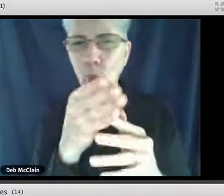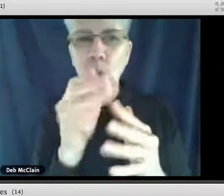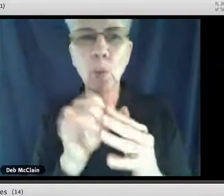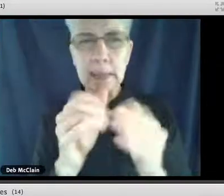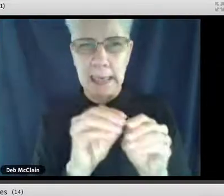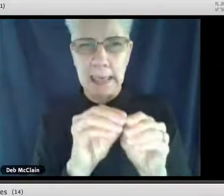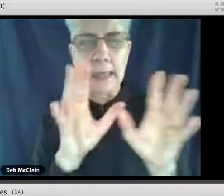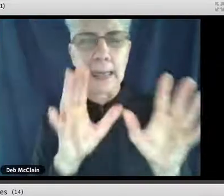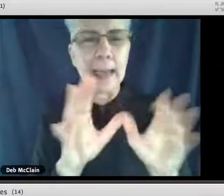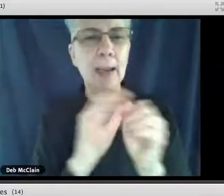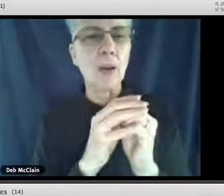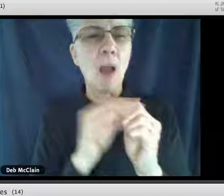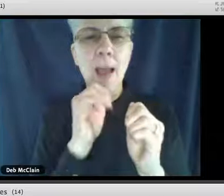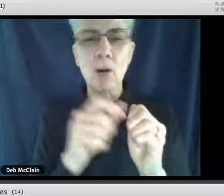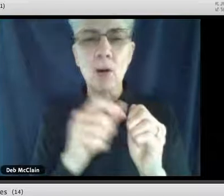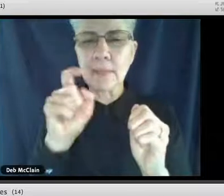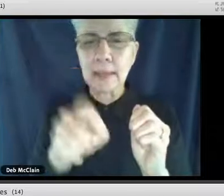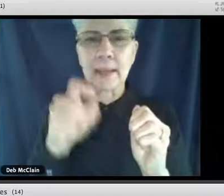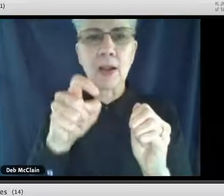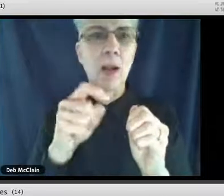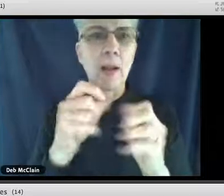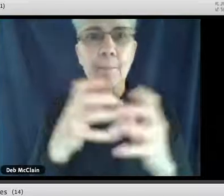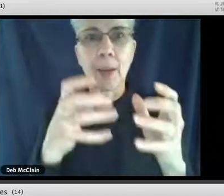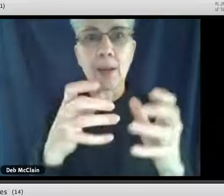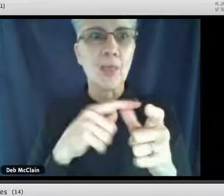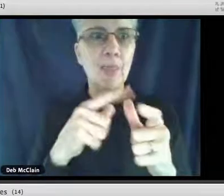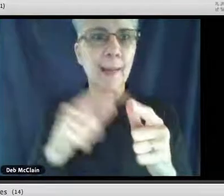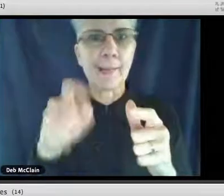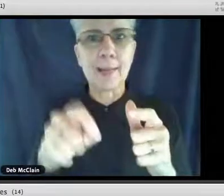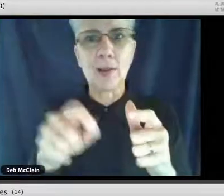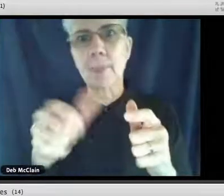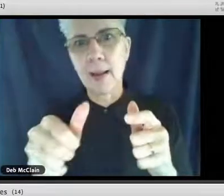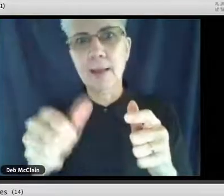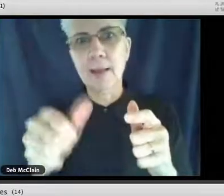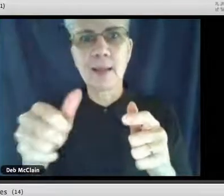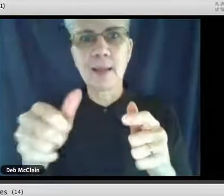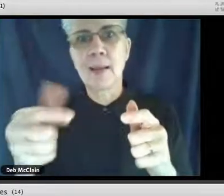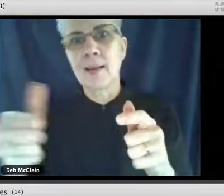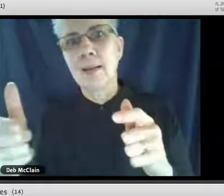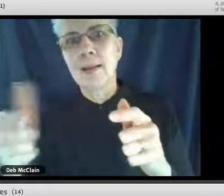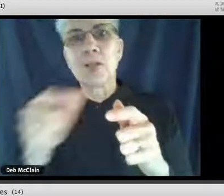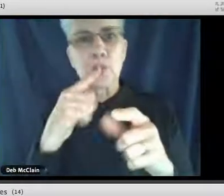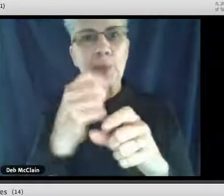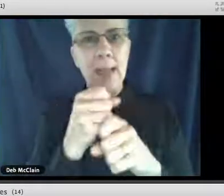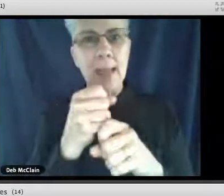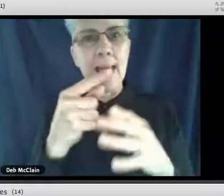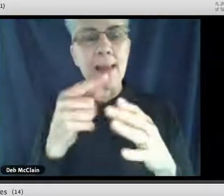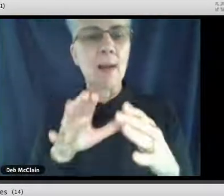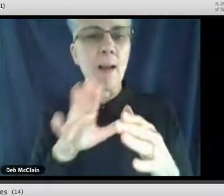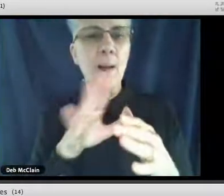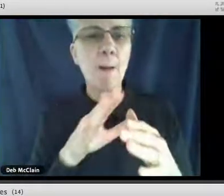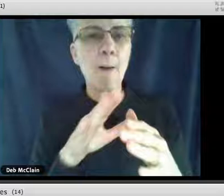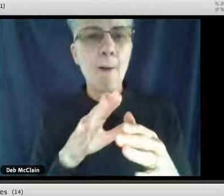I don't have to click on about and then click on something and then something else to get a map of your location,